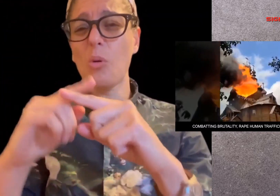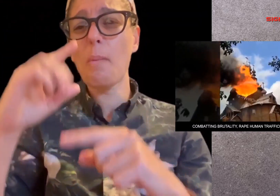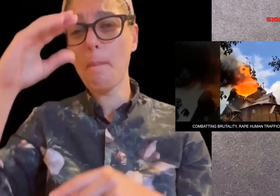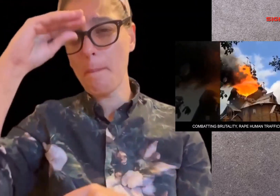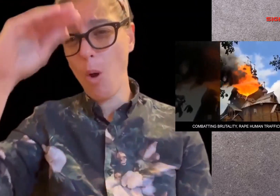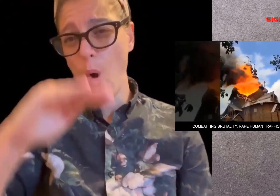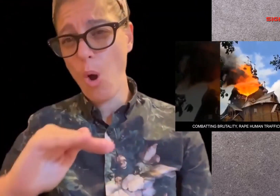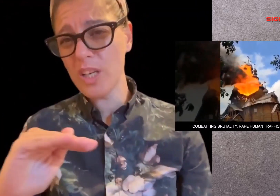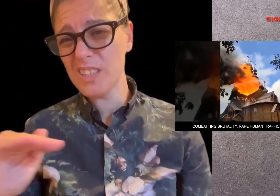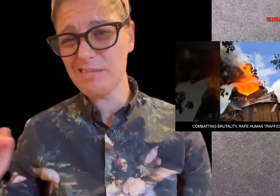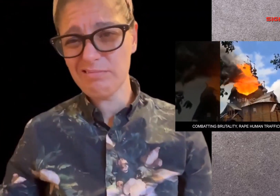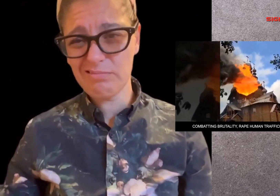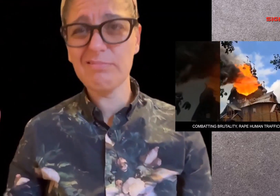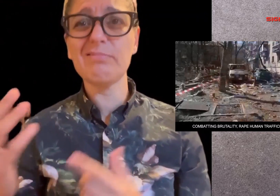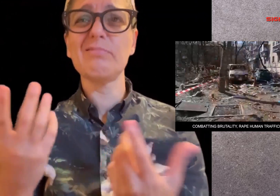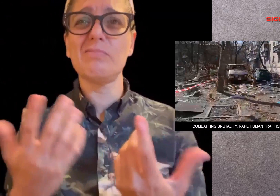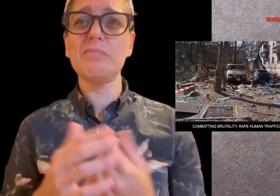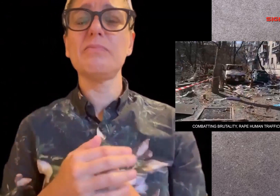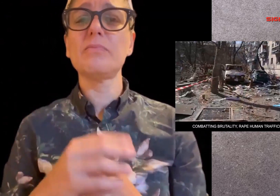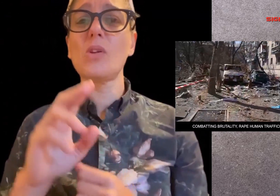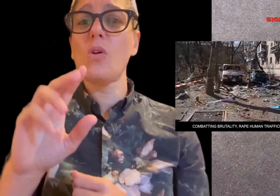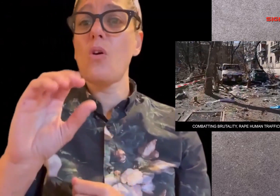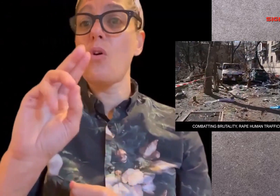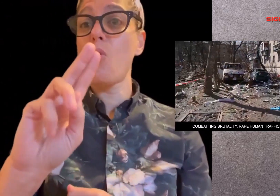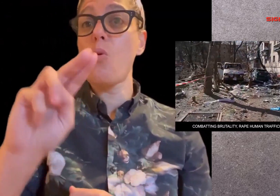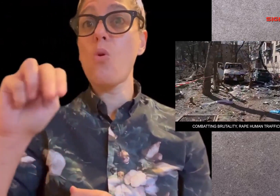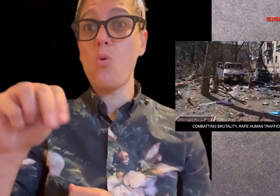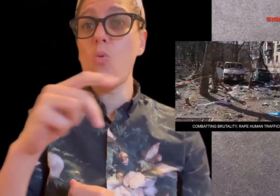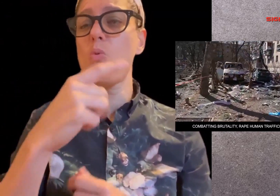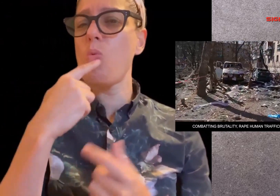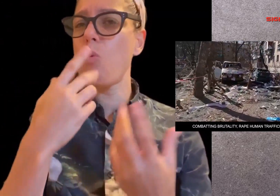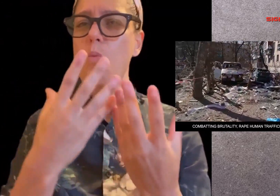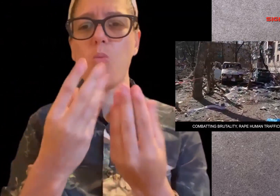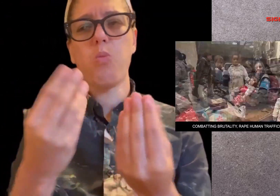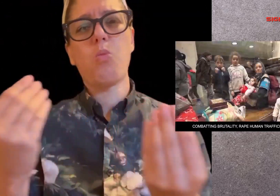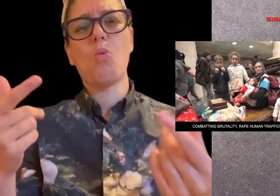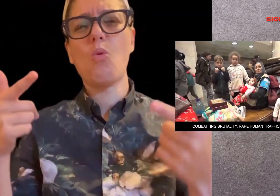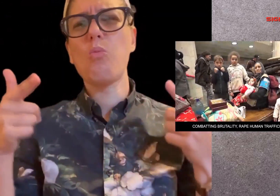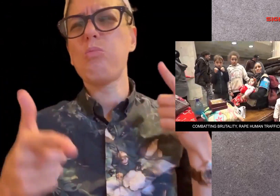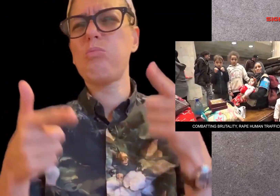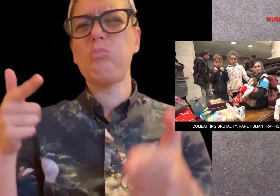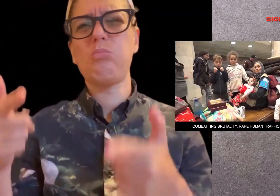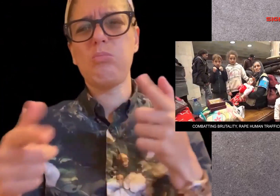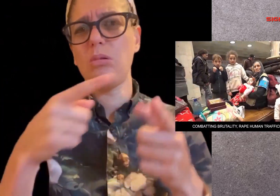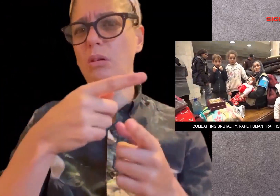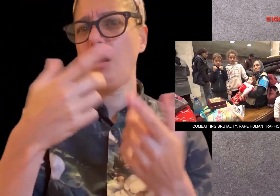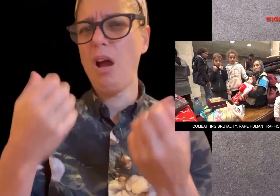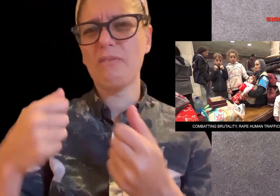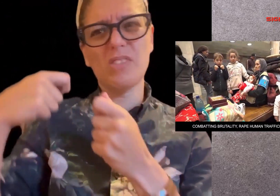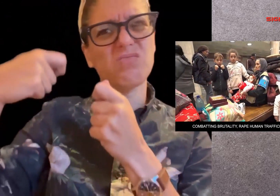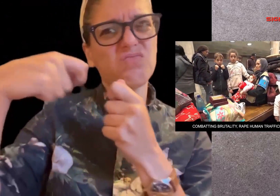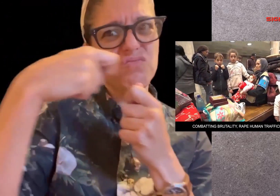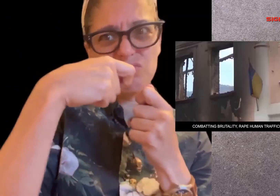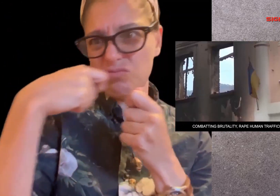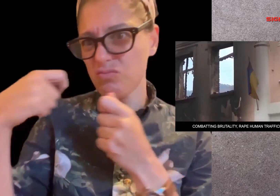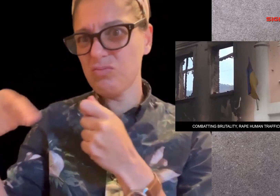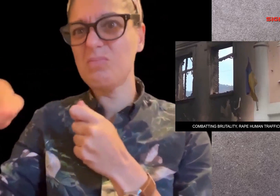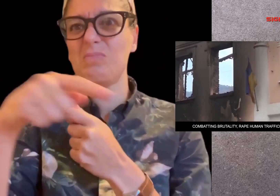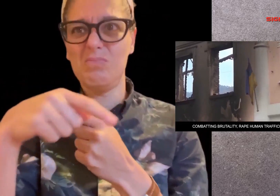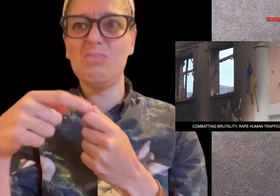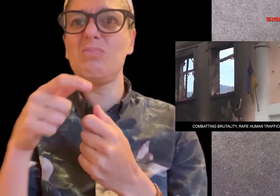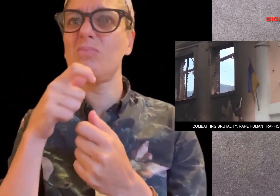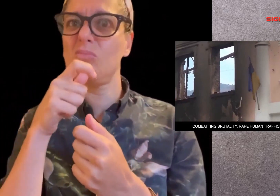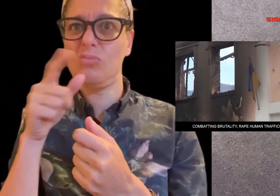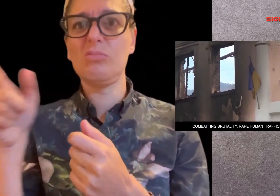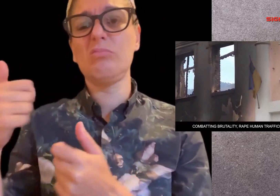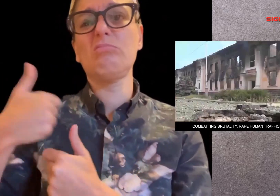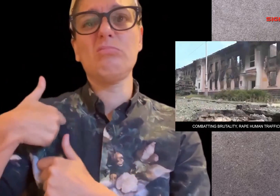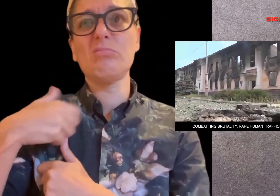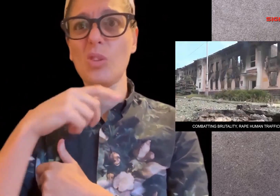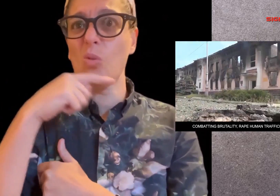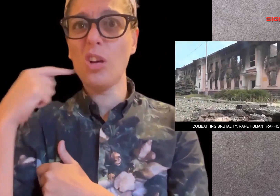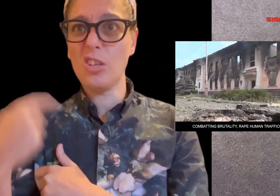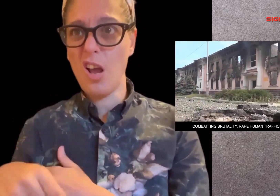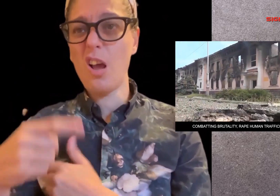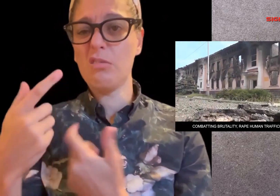as men and boys the United Nations says many of the attacks were filled by Russian soldiers